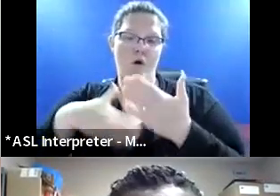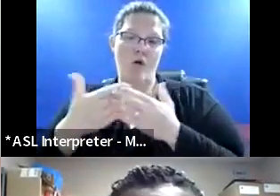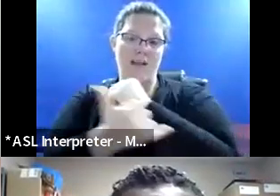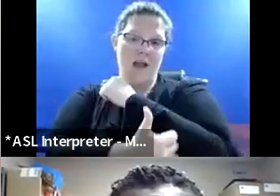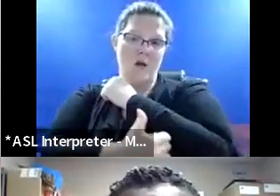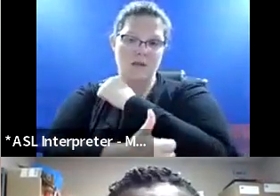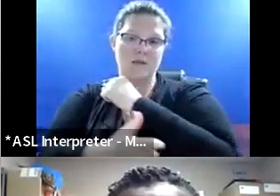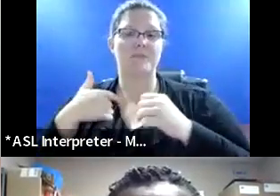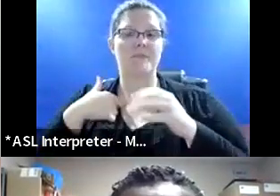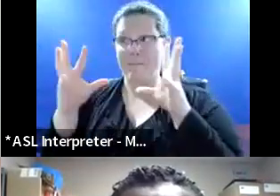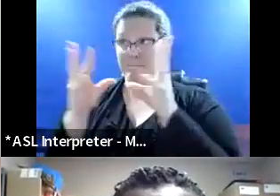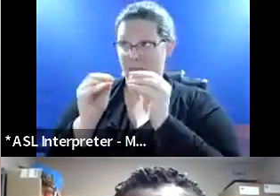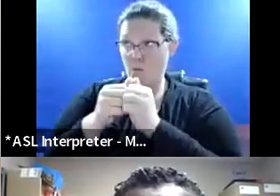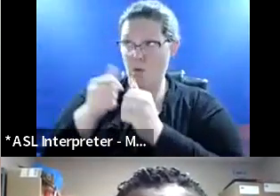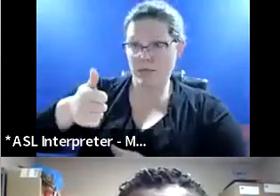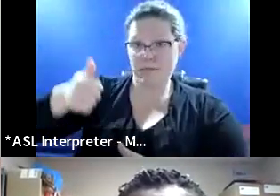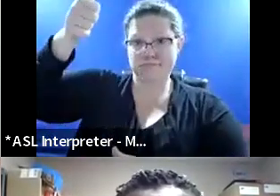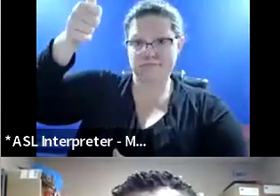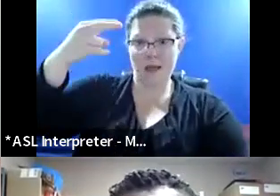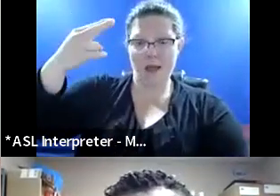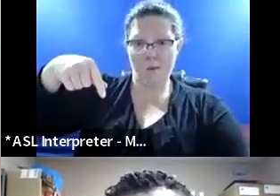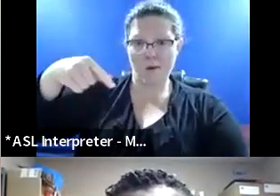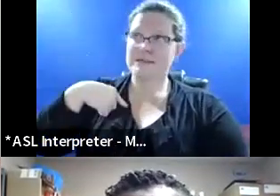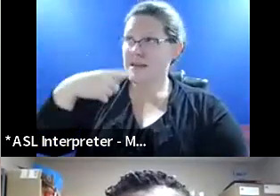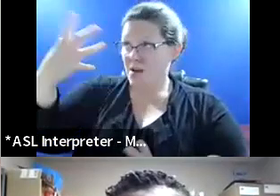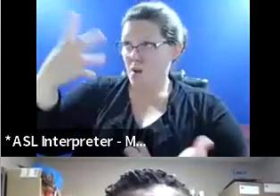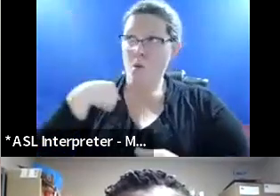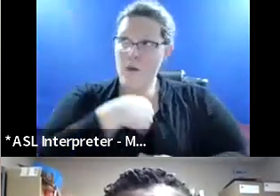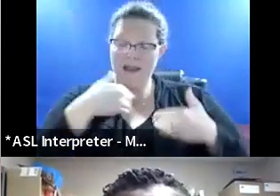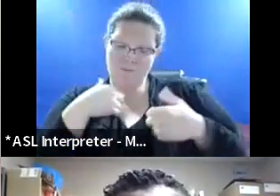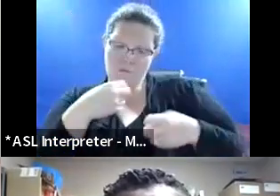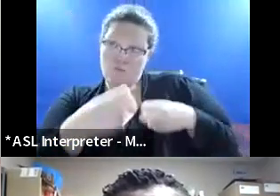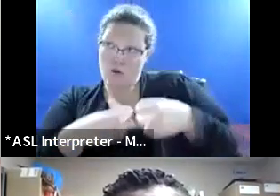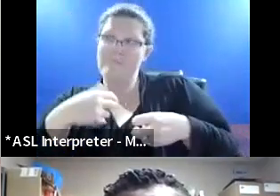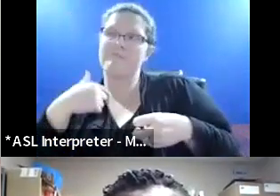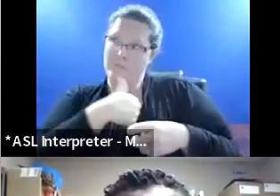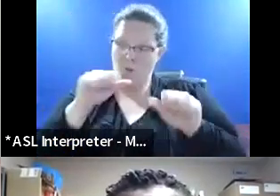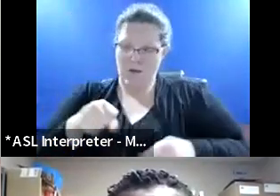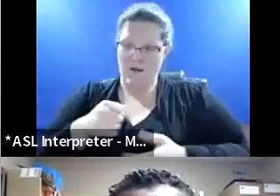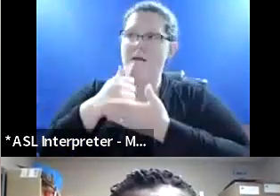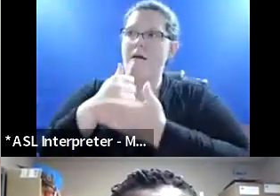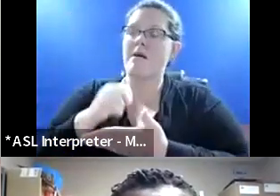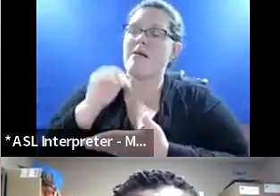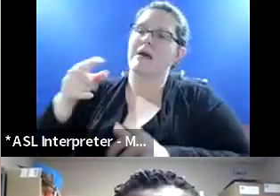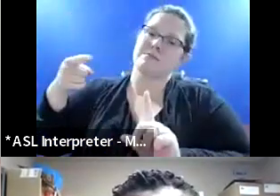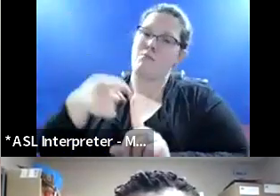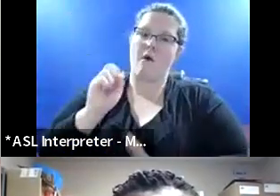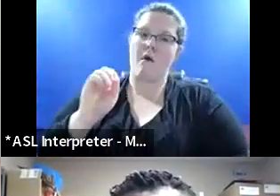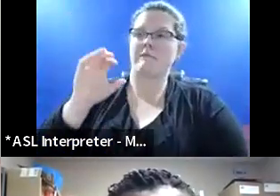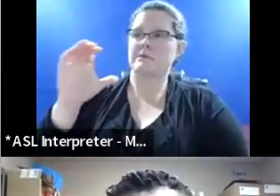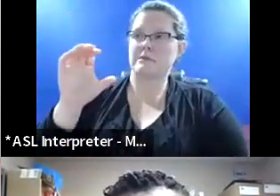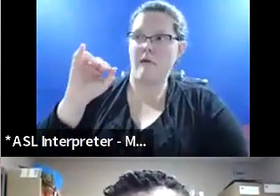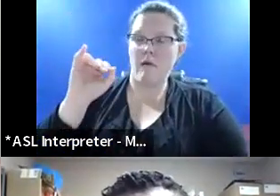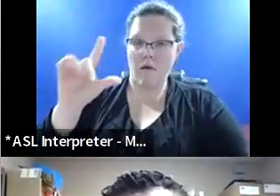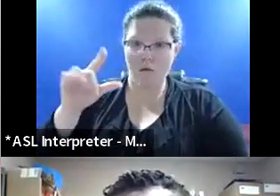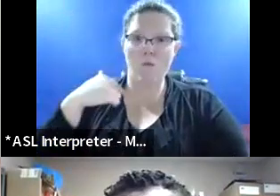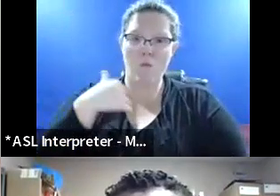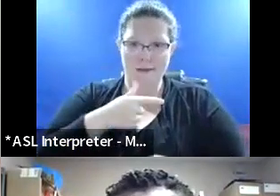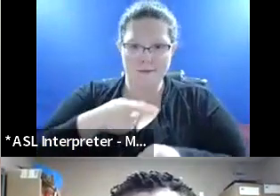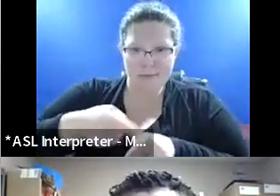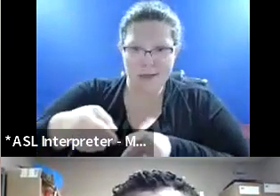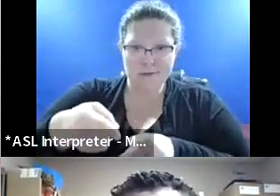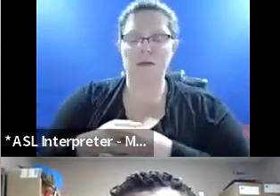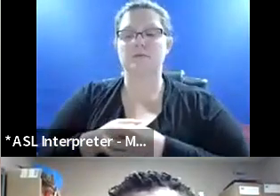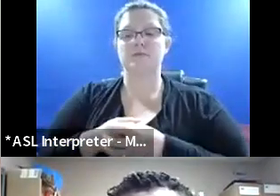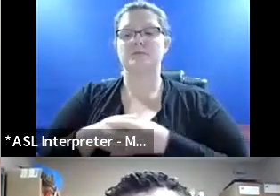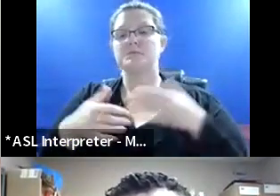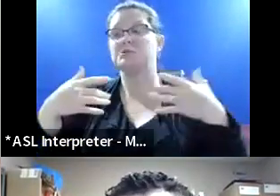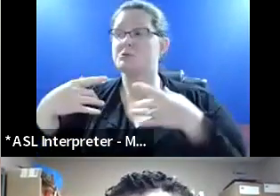SO WE APPROACHED THE FOLKS AT HEADQUARTERS AND I'M LOCATED IN TALLAHASSEE AND I REPRESENT ALL OF THE CENTERS AROUND THE STATE AND WE SERVE ALL OF OUR COUNTIES.